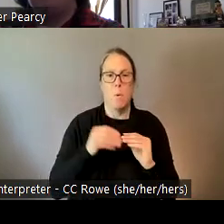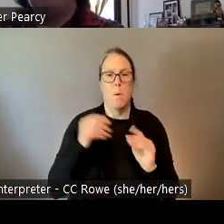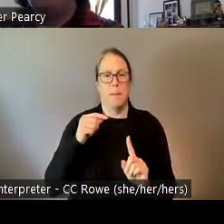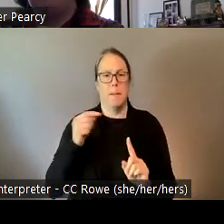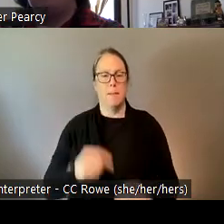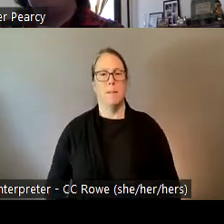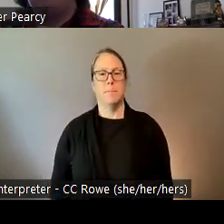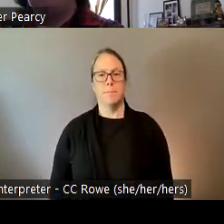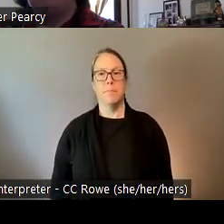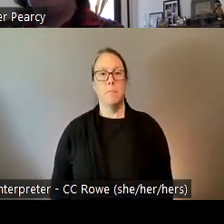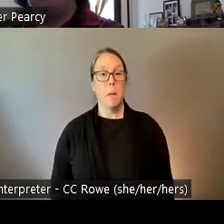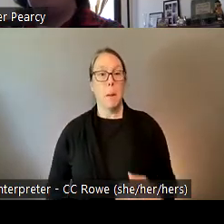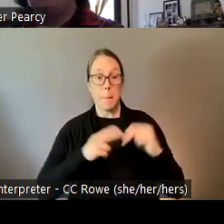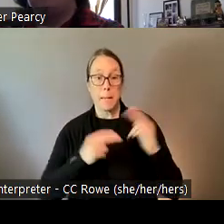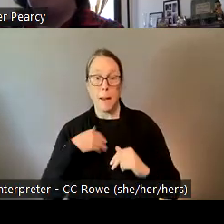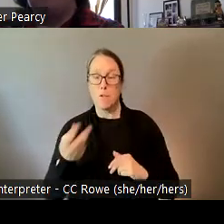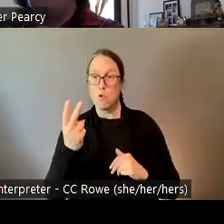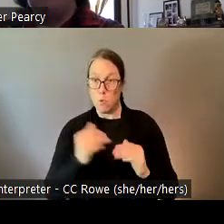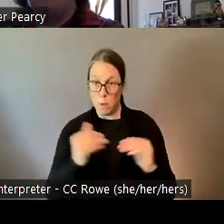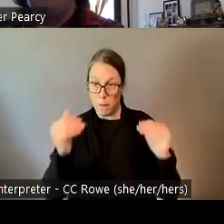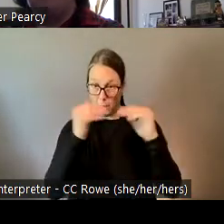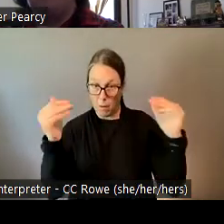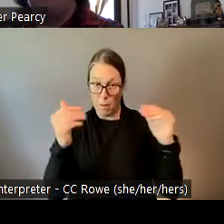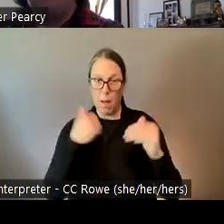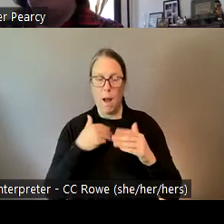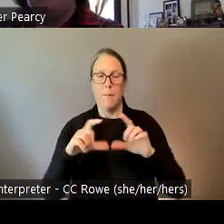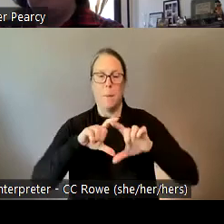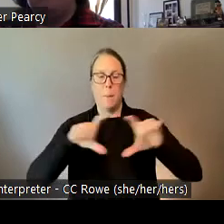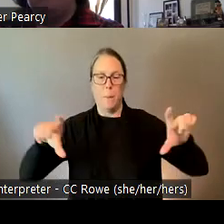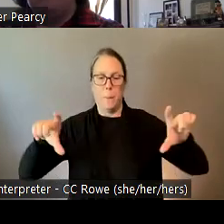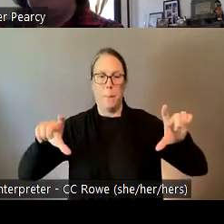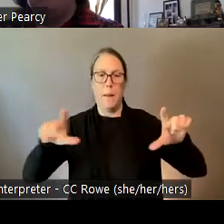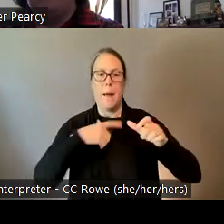So this building has two levels. Like there's the main level and then there's kind of a secondary roof.